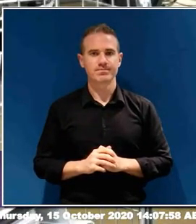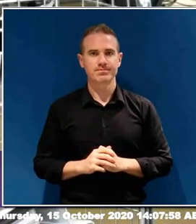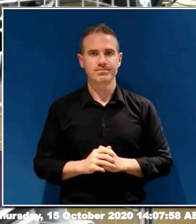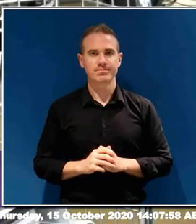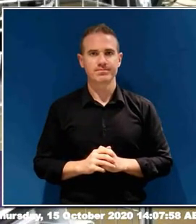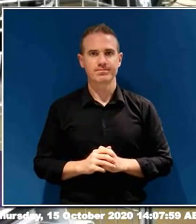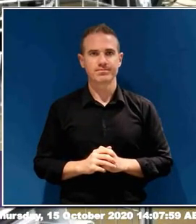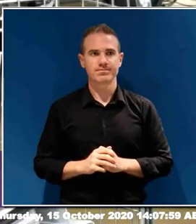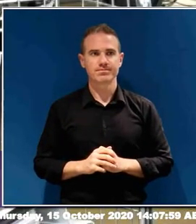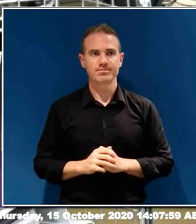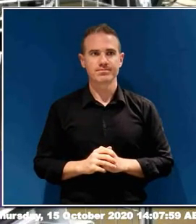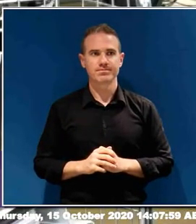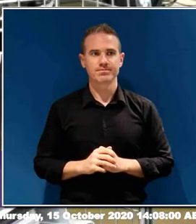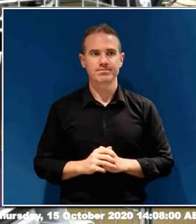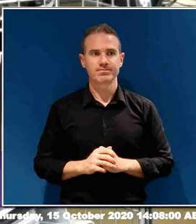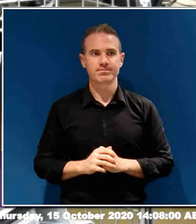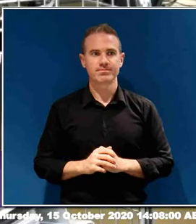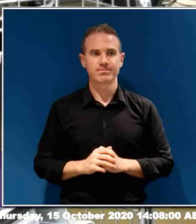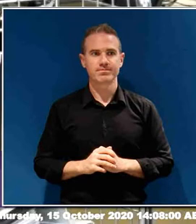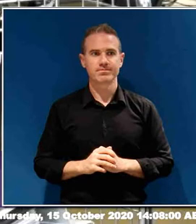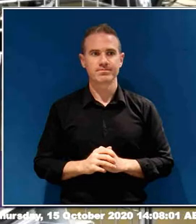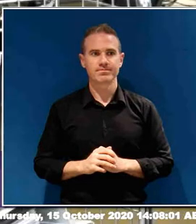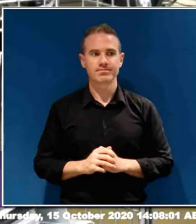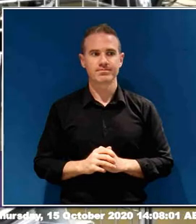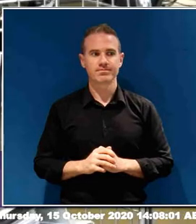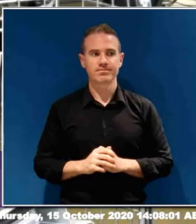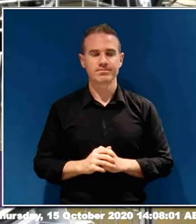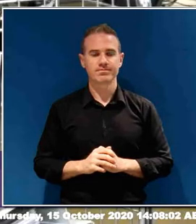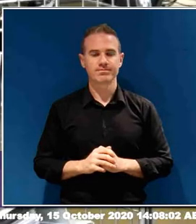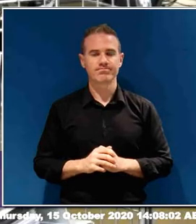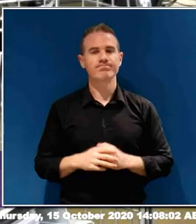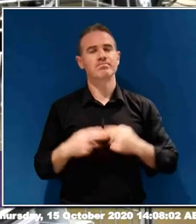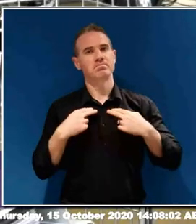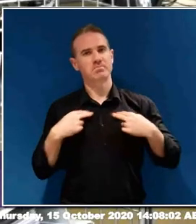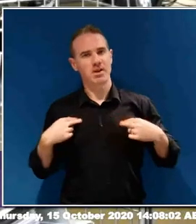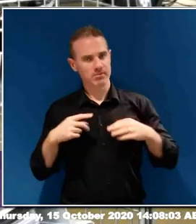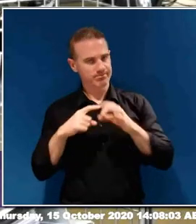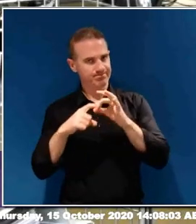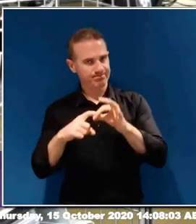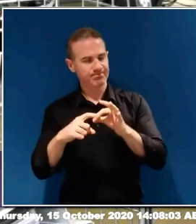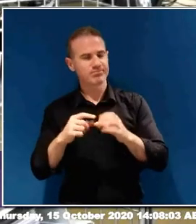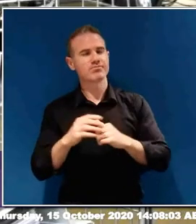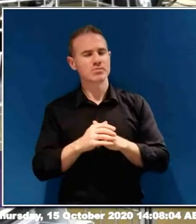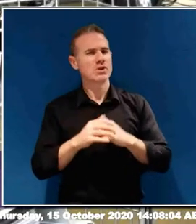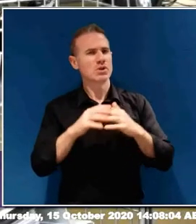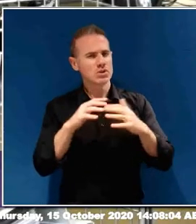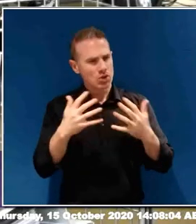Now, it's your understanding, isn't it, that students with disabilities don't